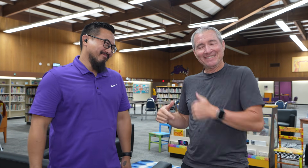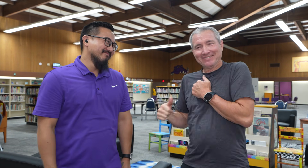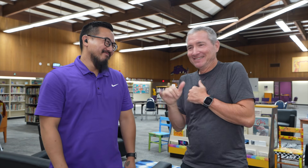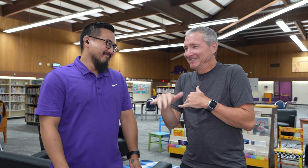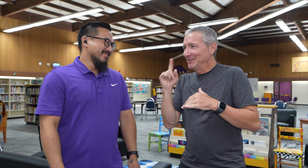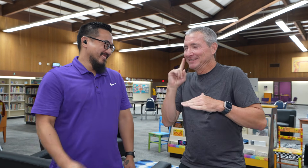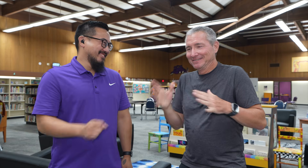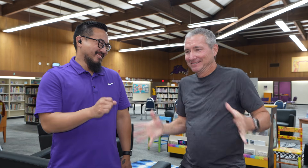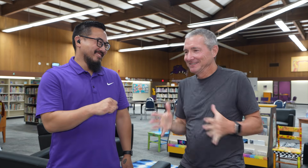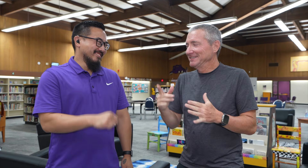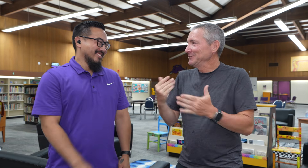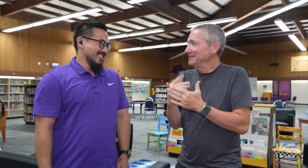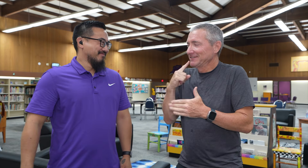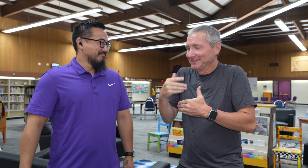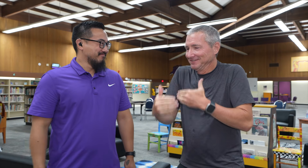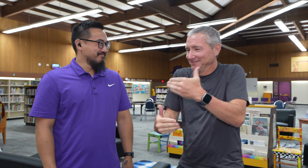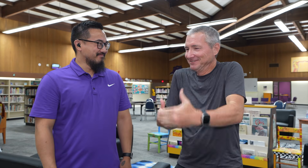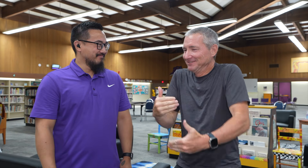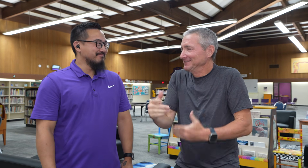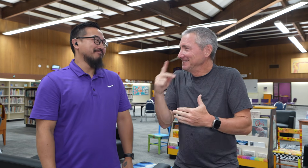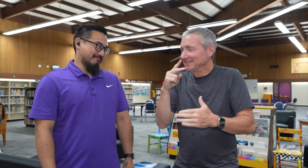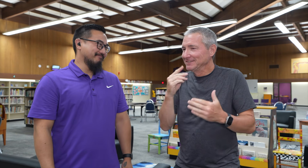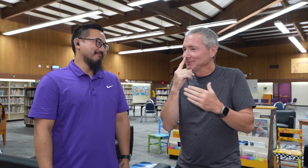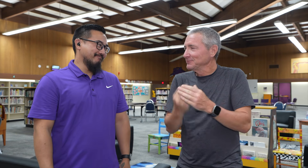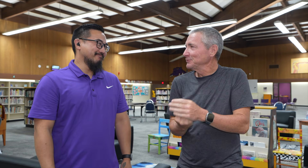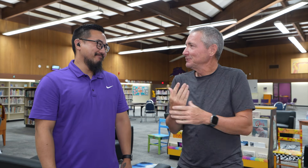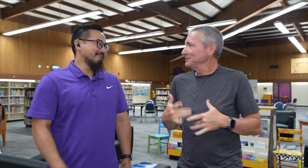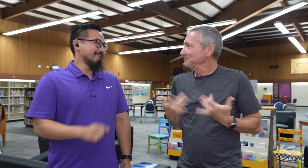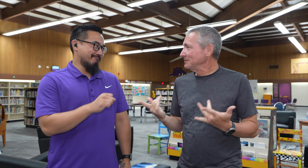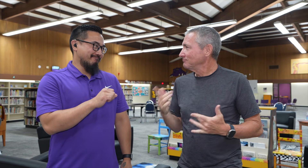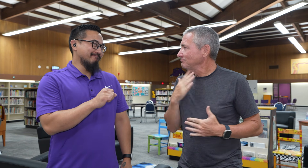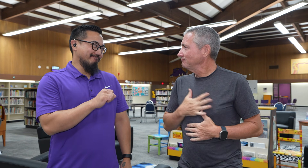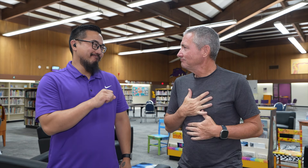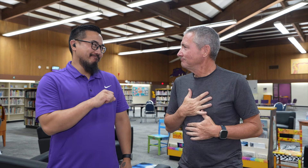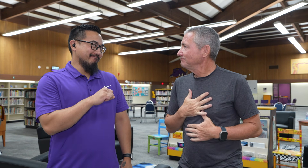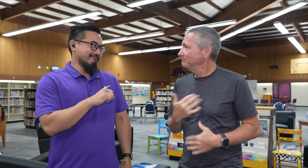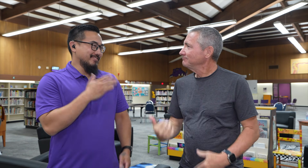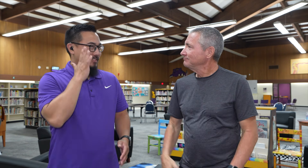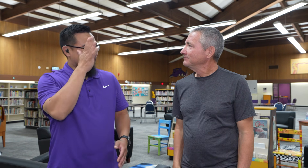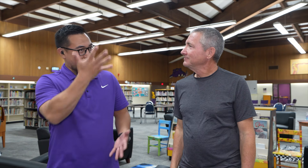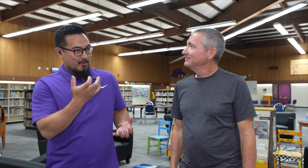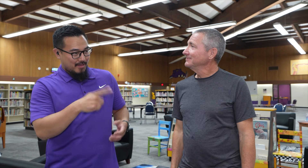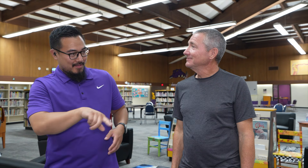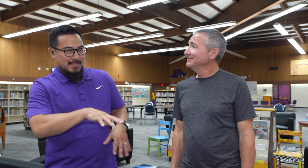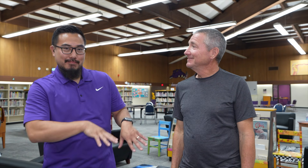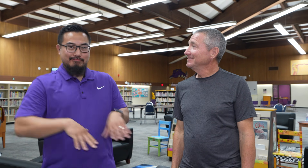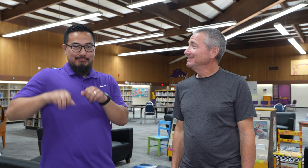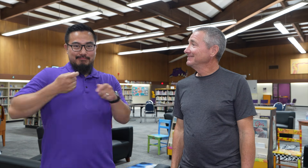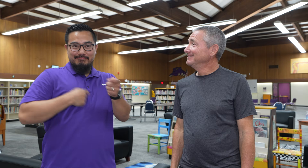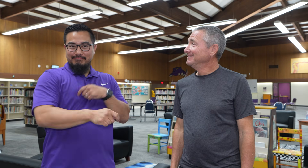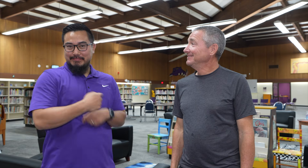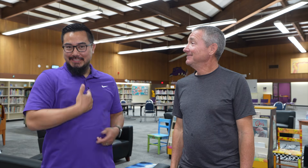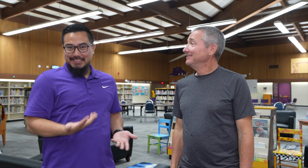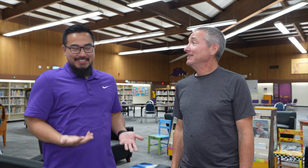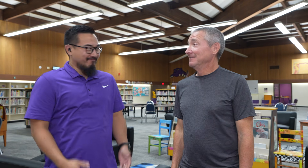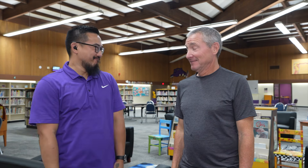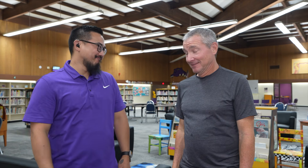I love that—encouraging and pushing deaf kids to grow. Yes! One day, I want these kids to take over my role.